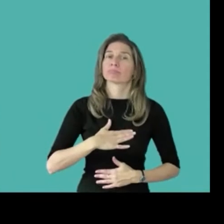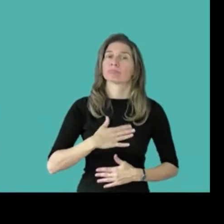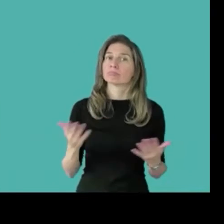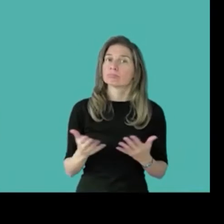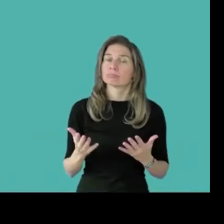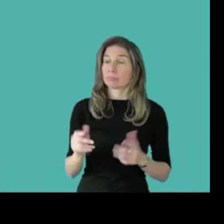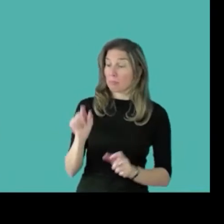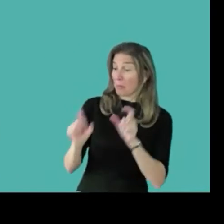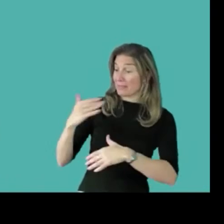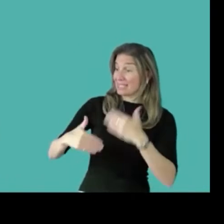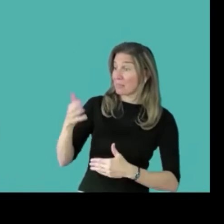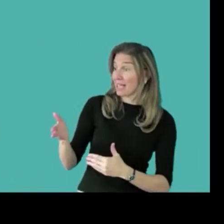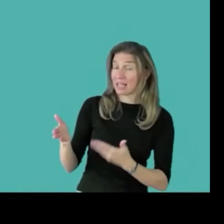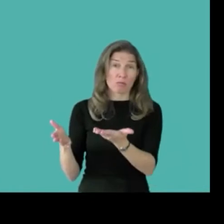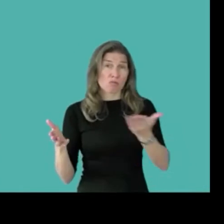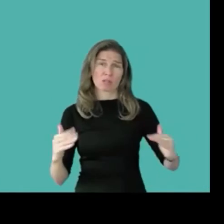being at the same level as the rest.